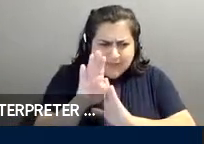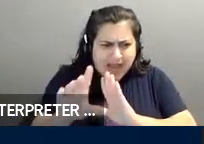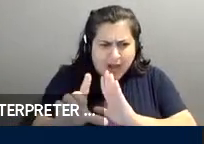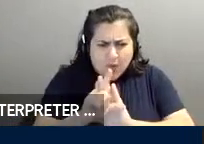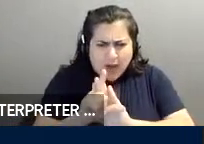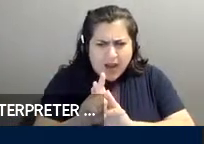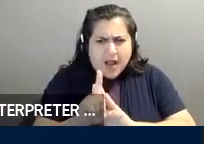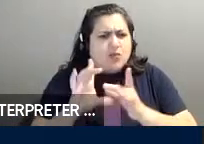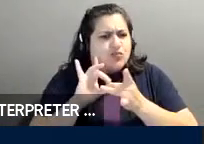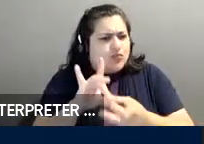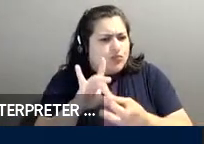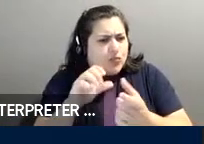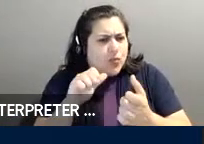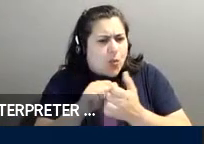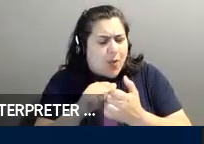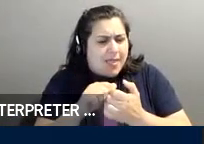to medical diagnostic equipment.